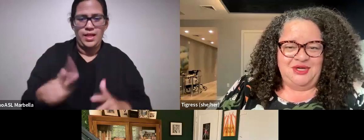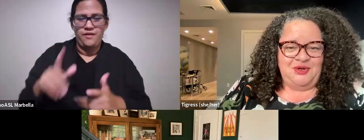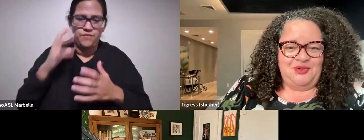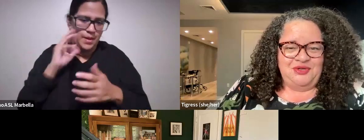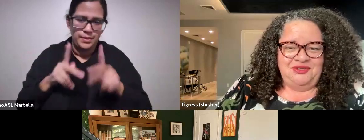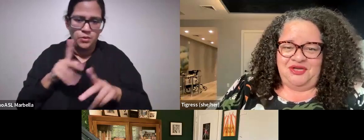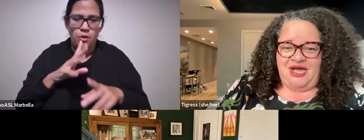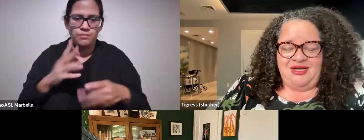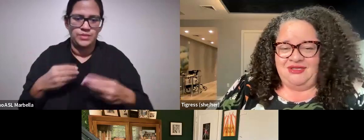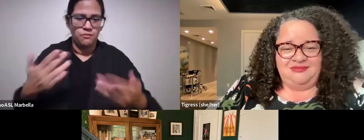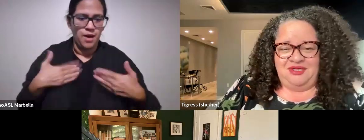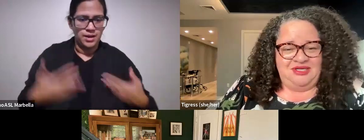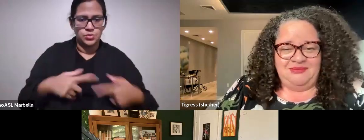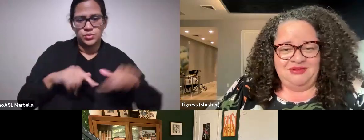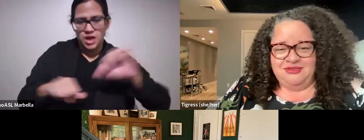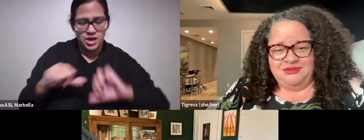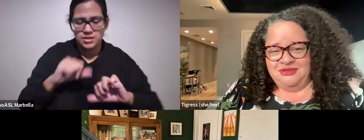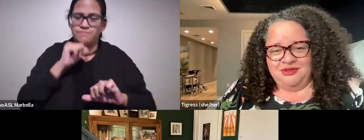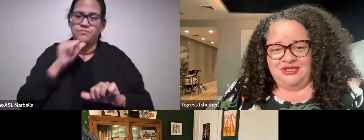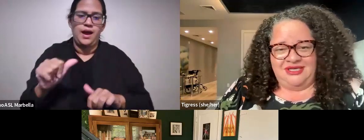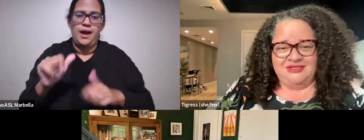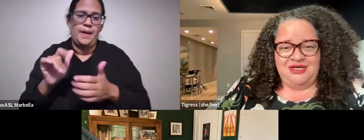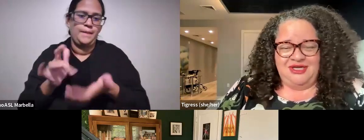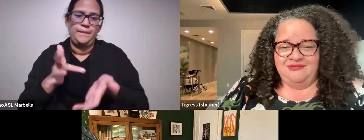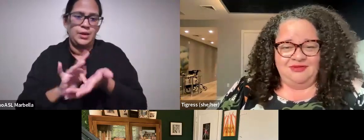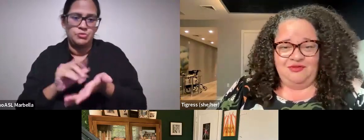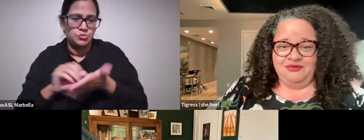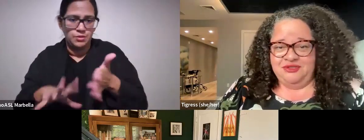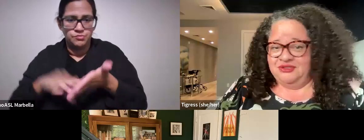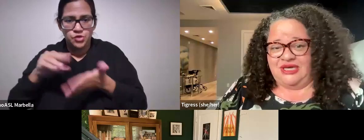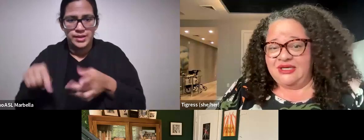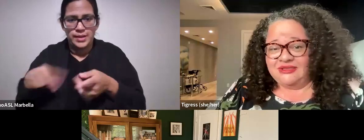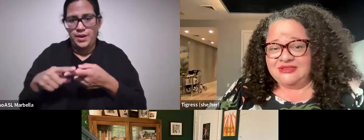so you're not going to be a medical student learning things on a cadaver over a certain size.